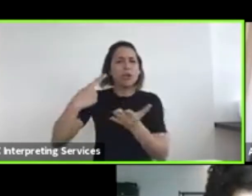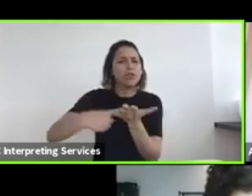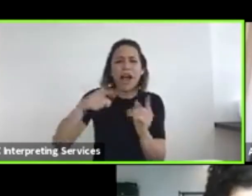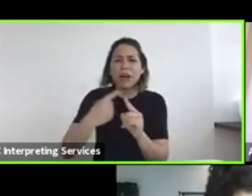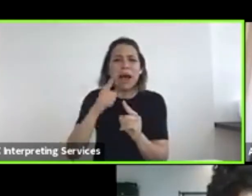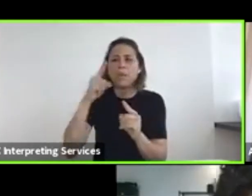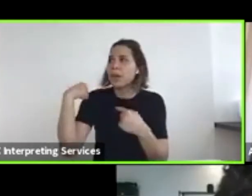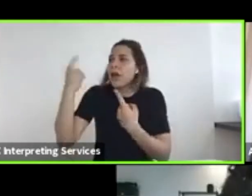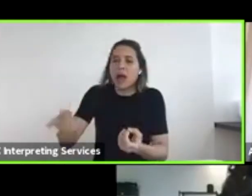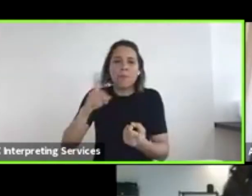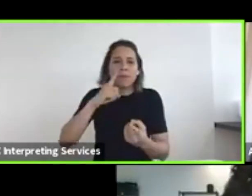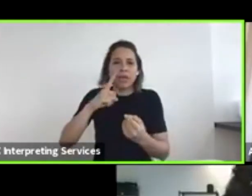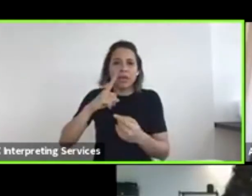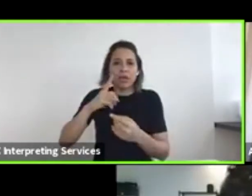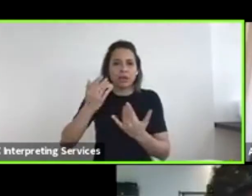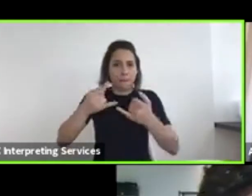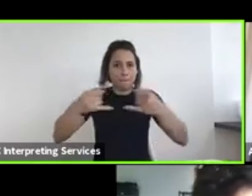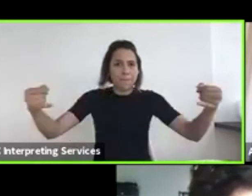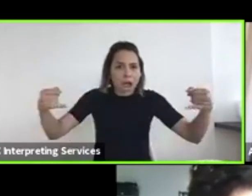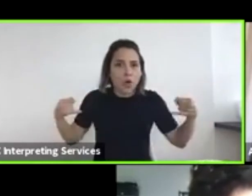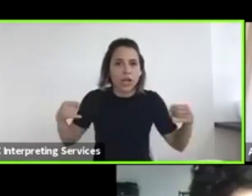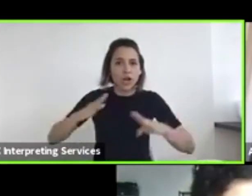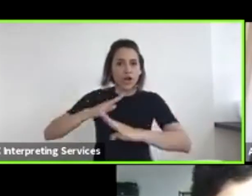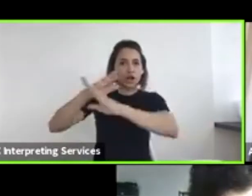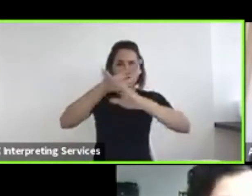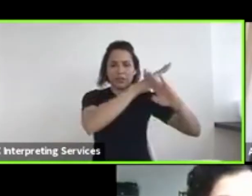THIS COULD ACTUALLY, BE AN INTERESTING MOMENT TO LIKE --